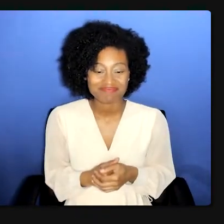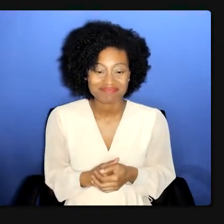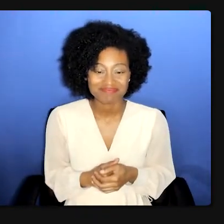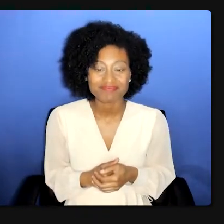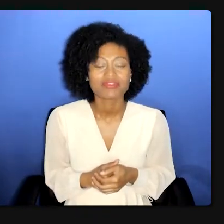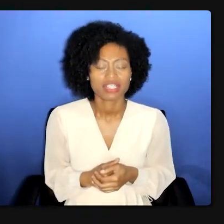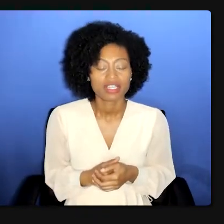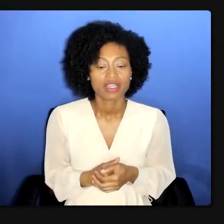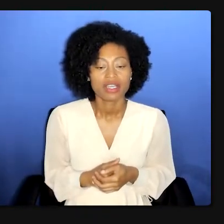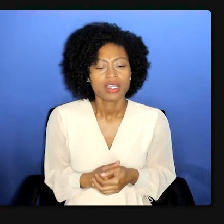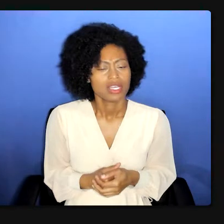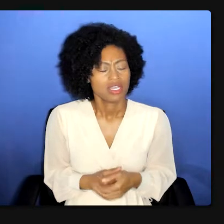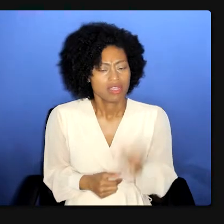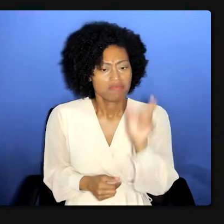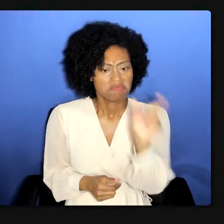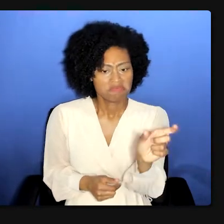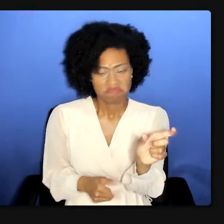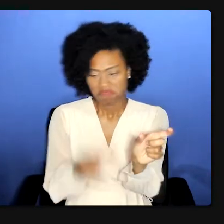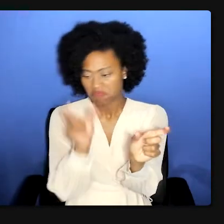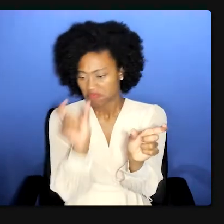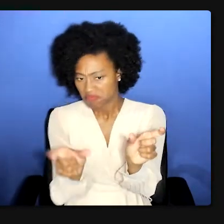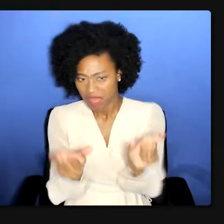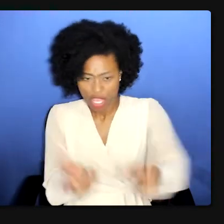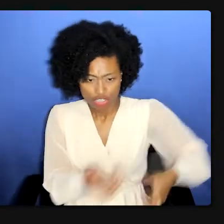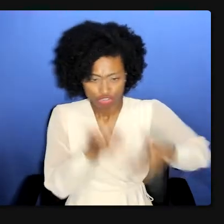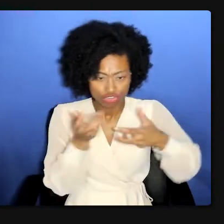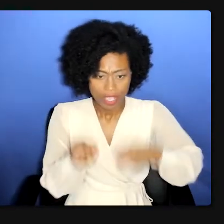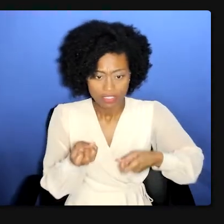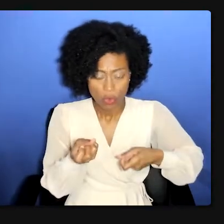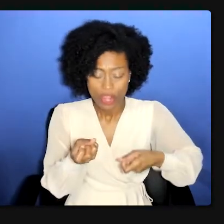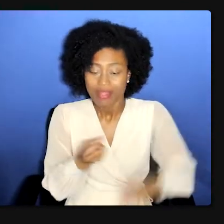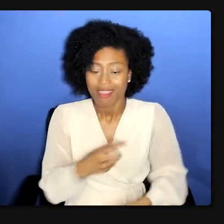There is an emphasis on two words, trustworthiness and confidence.